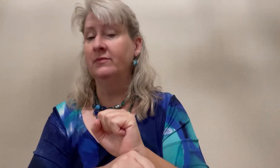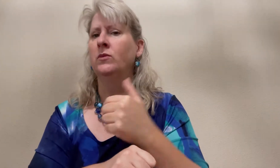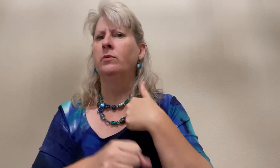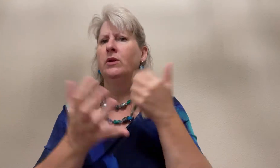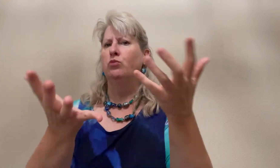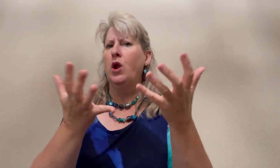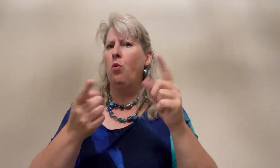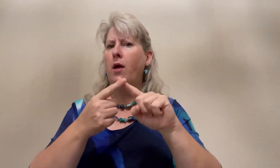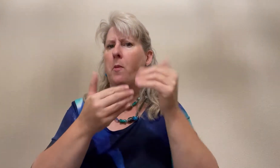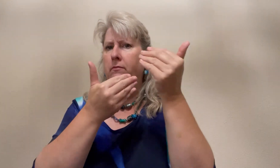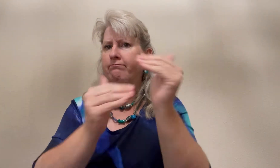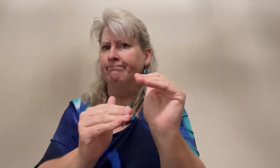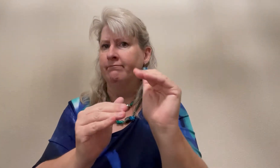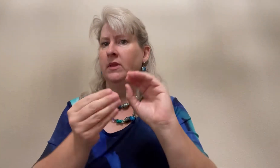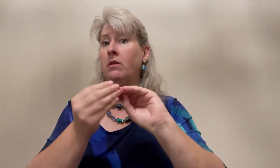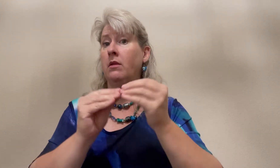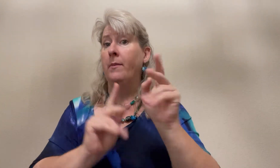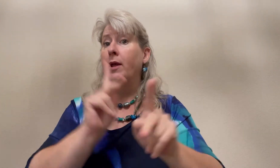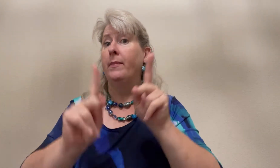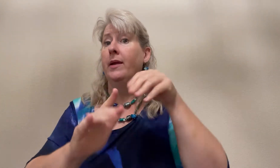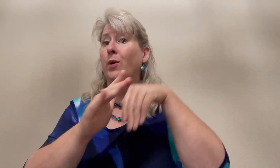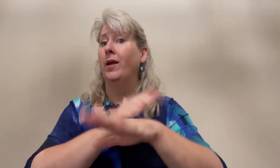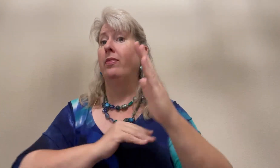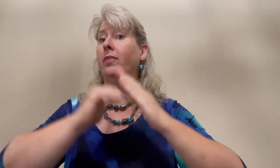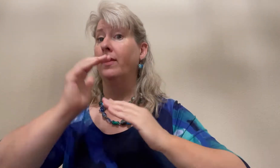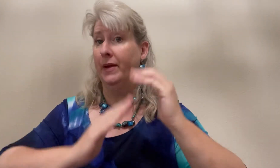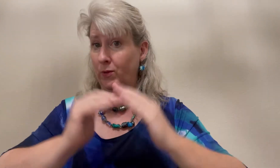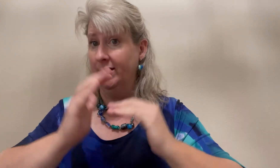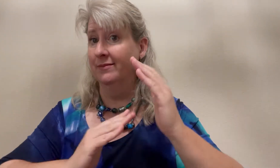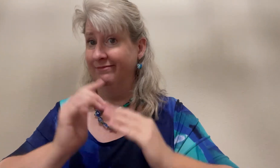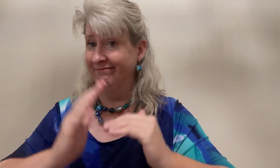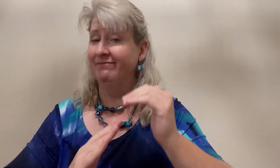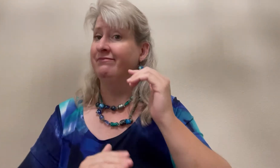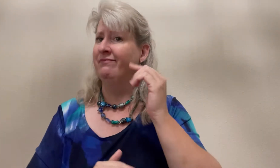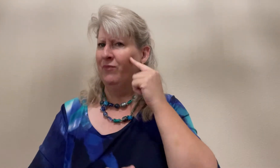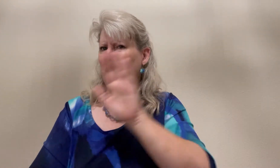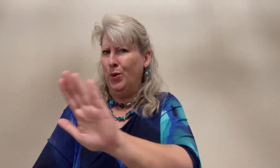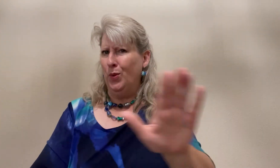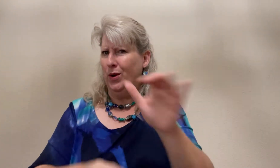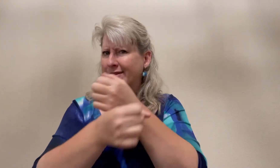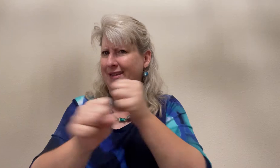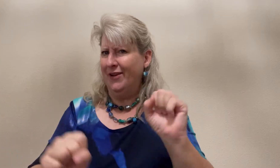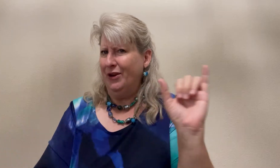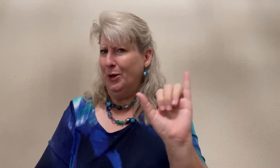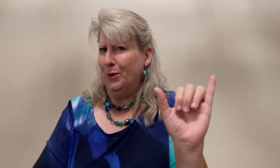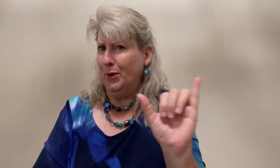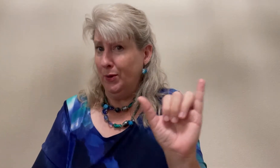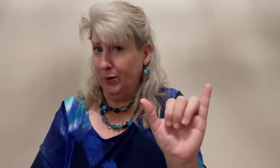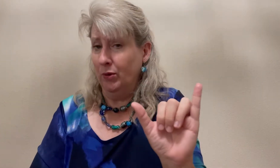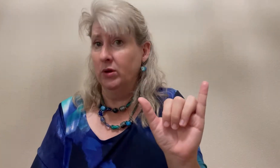We want to restrict the number of people in the building, for your safety too.